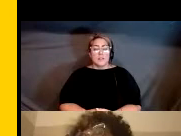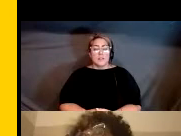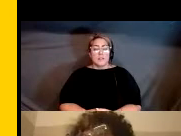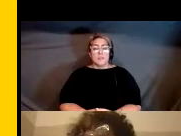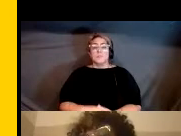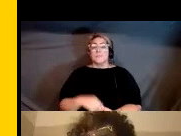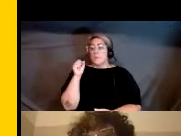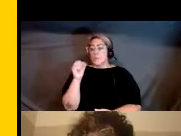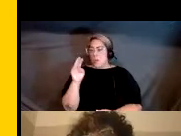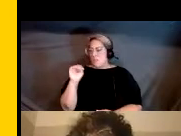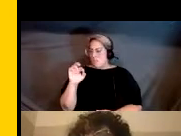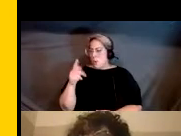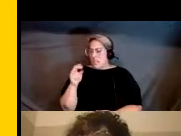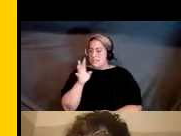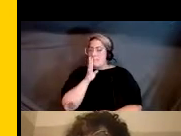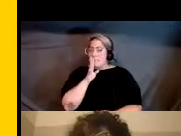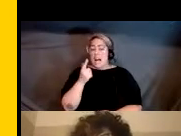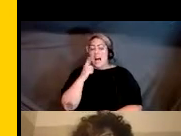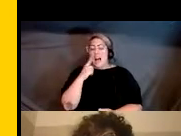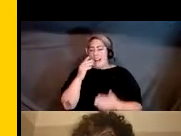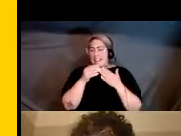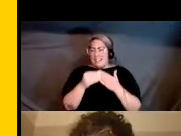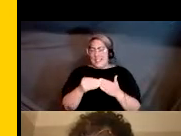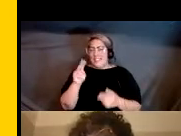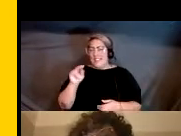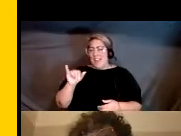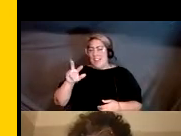committee. And the primary focus of the reopening